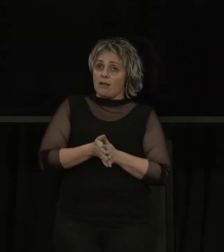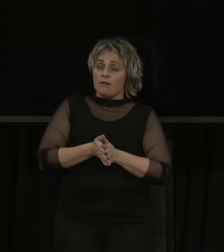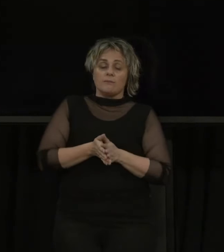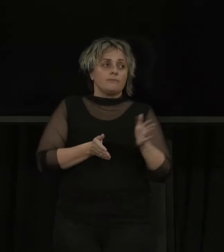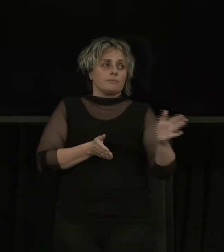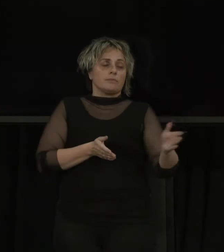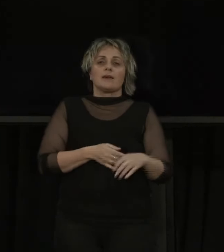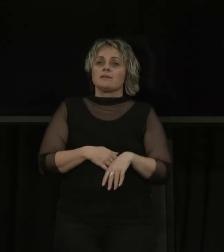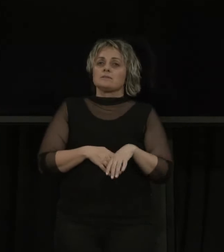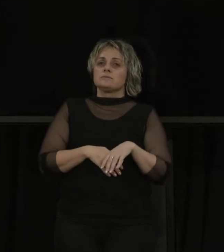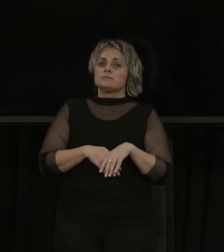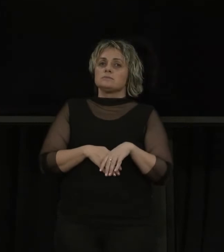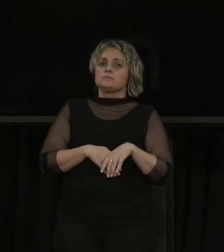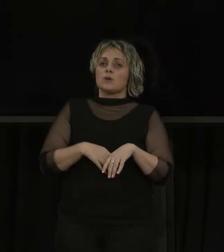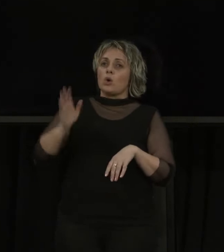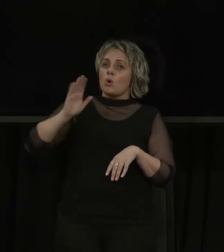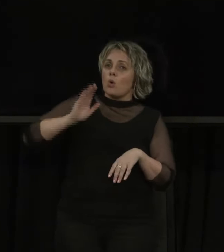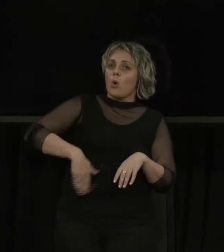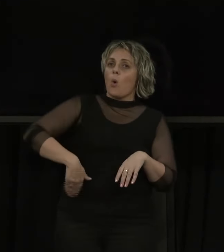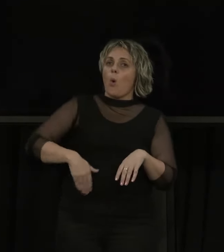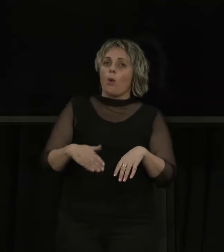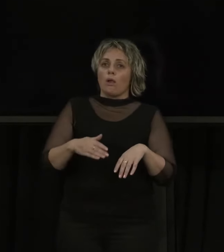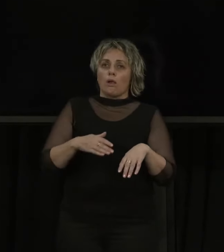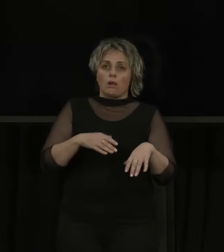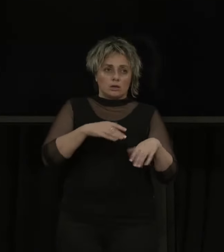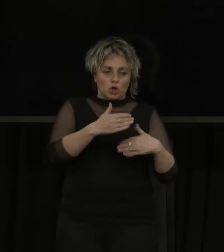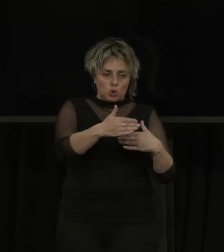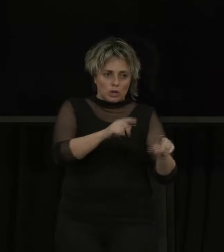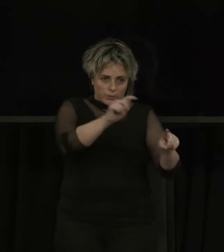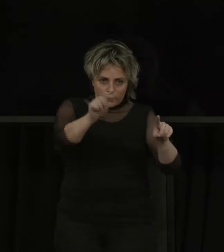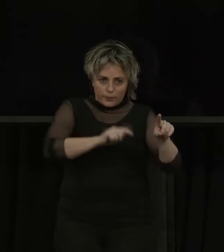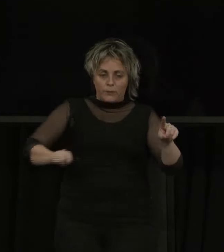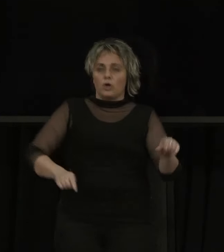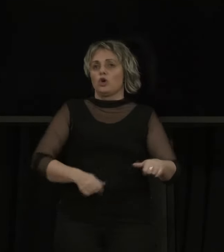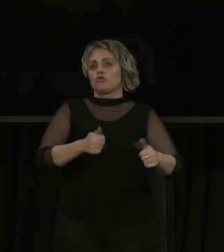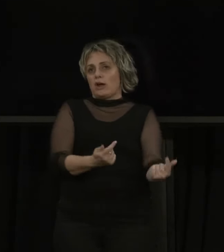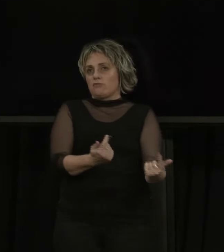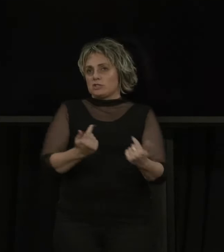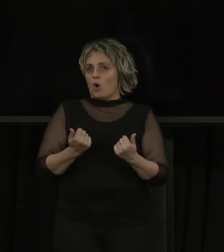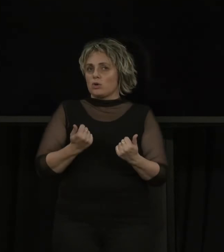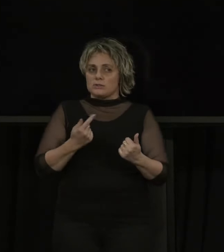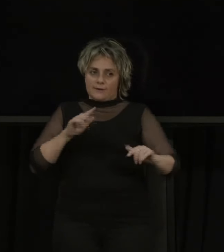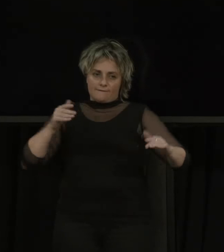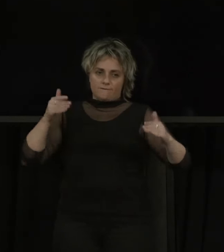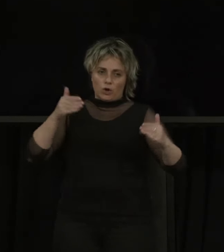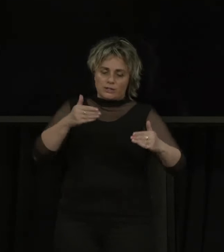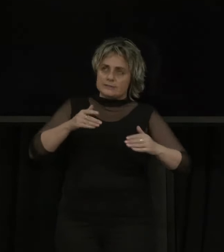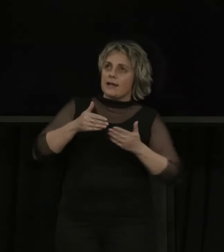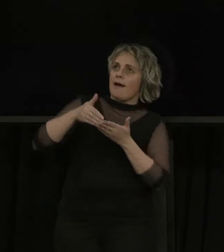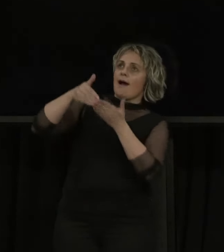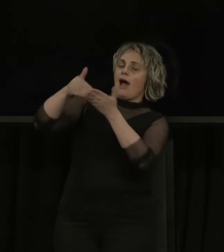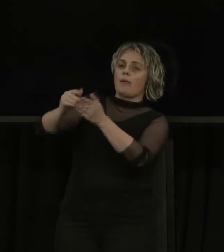capacity to meet demand in the face of extra ?